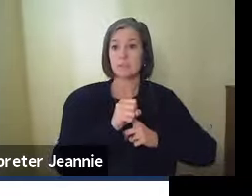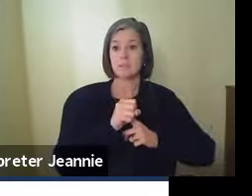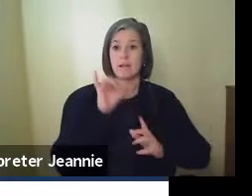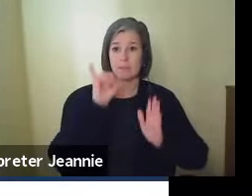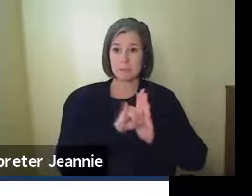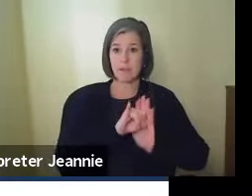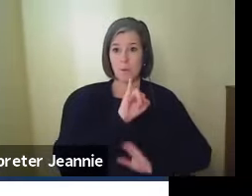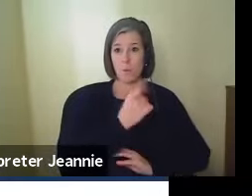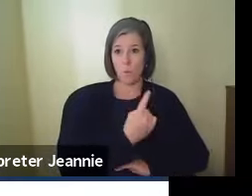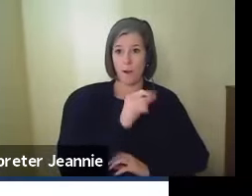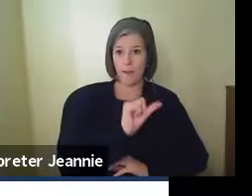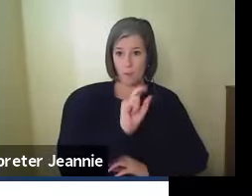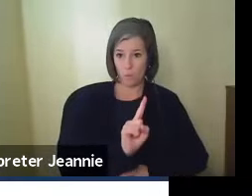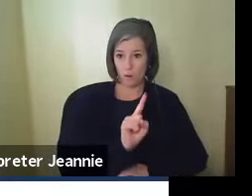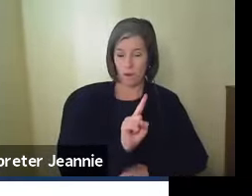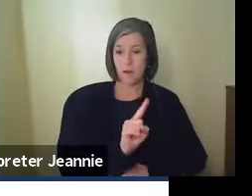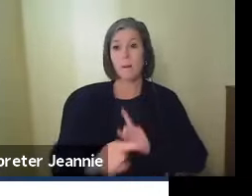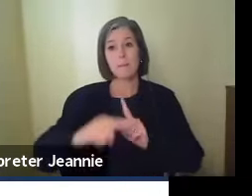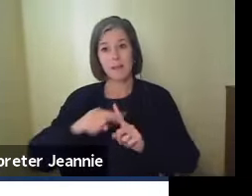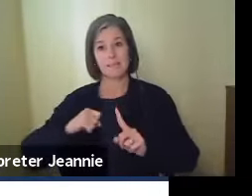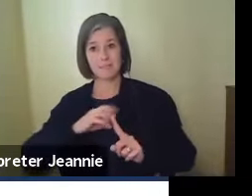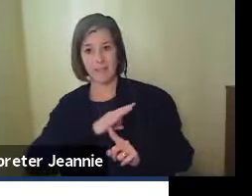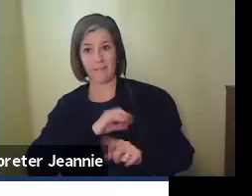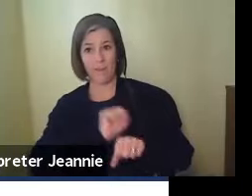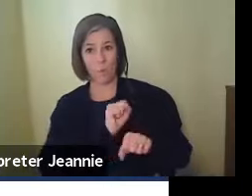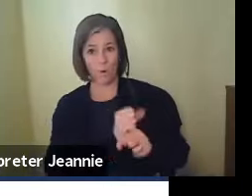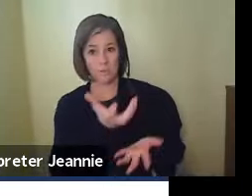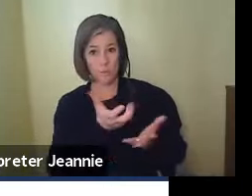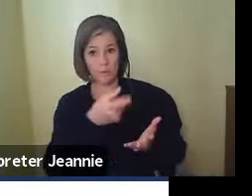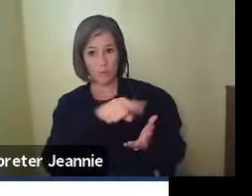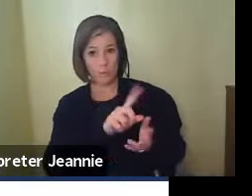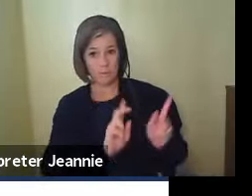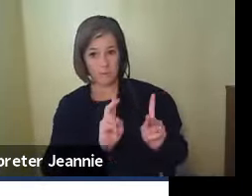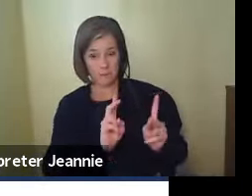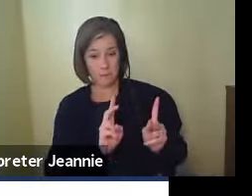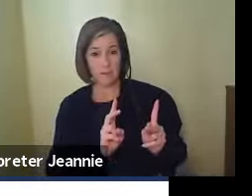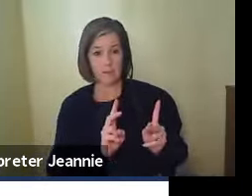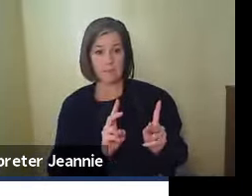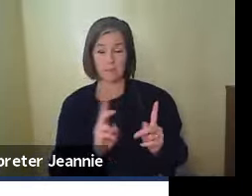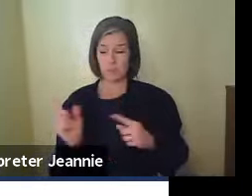along with the staff that worked with them. We had so far about 2,000 -- maybe